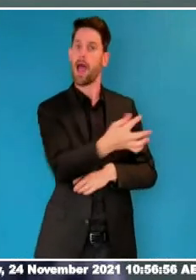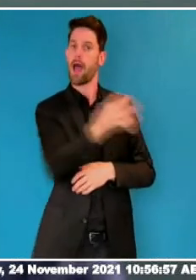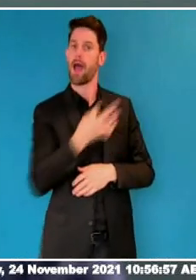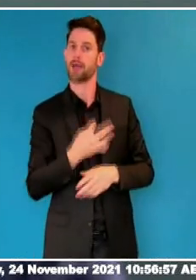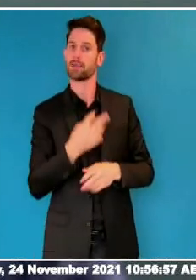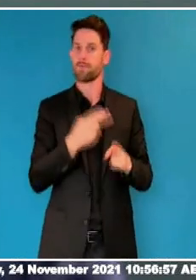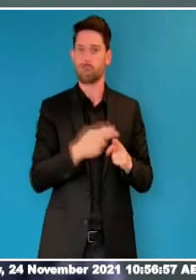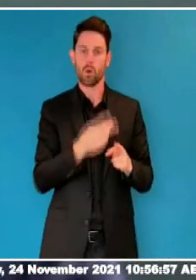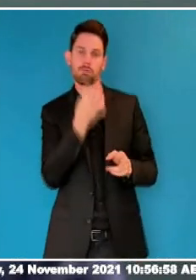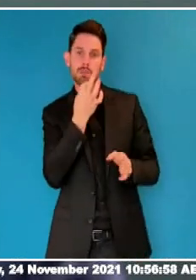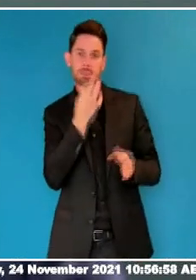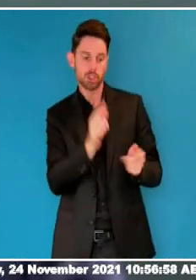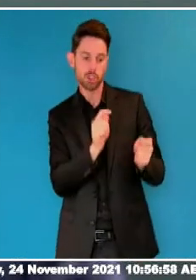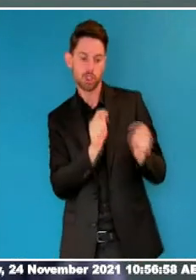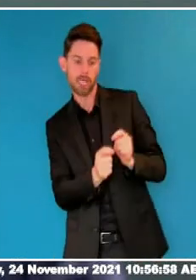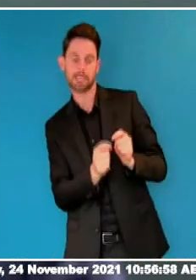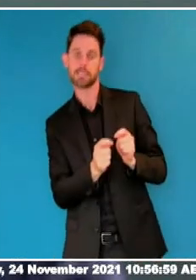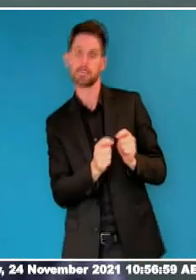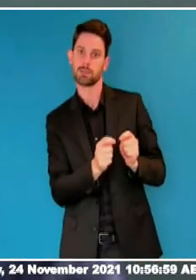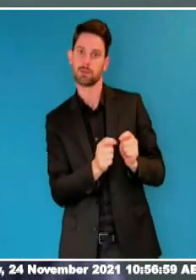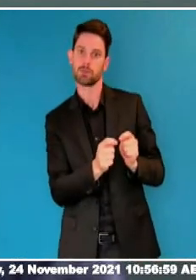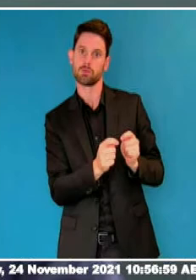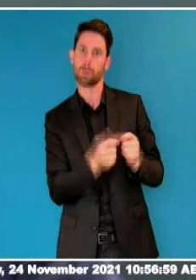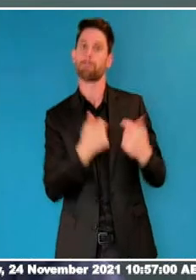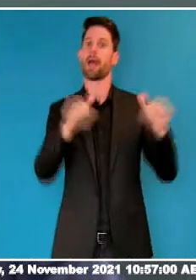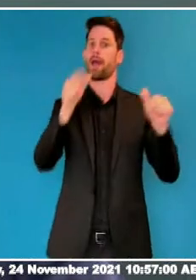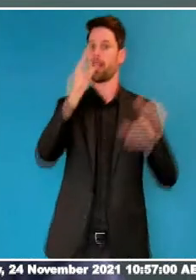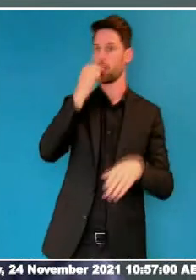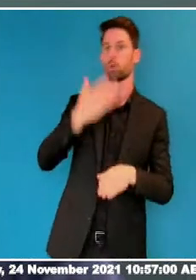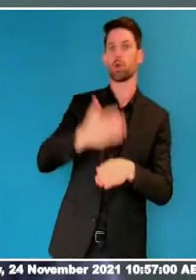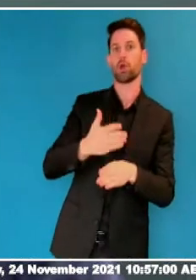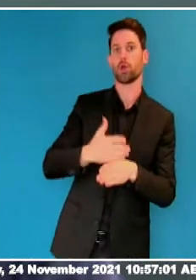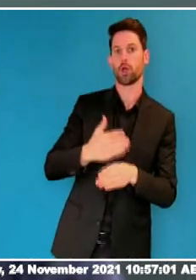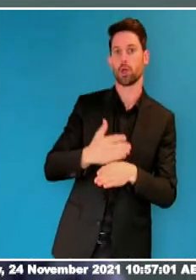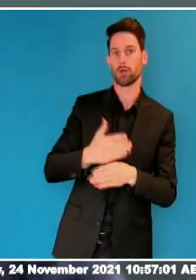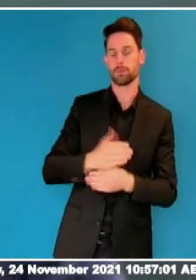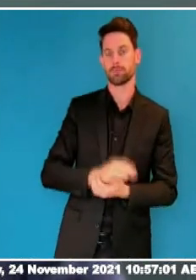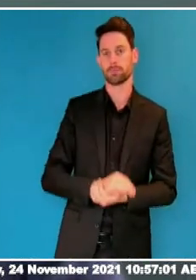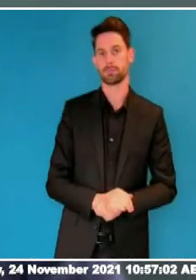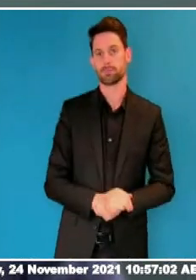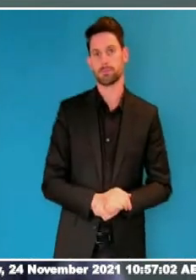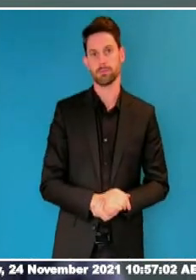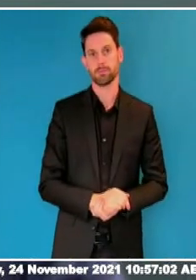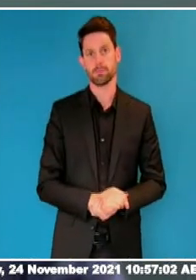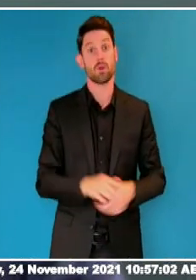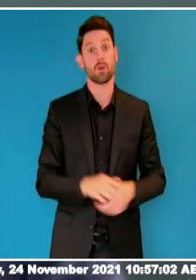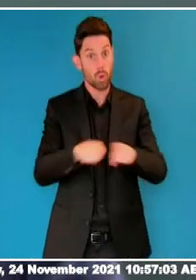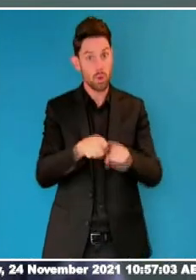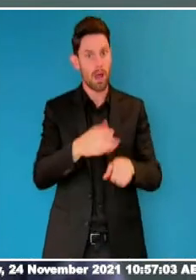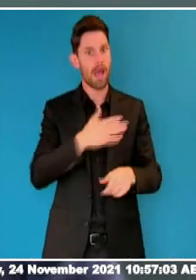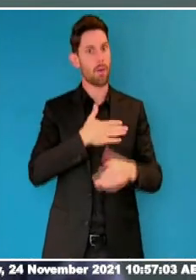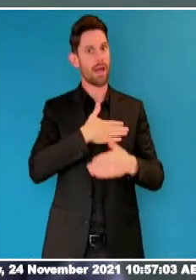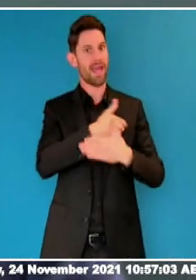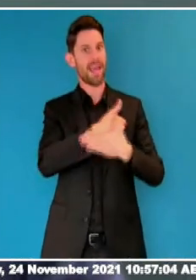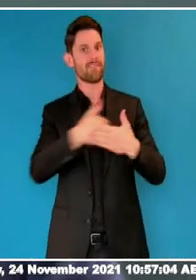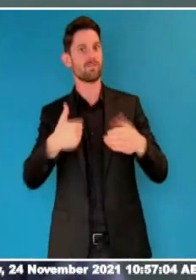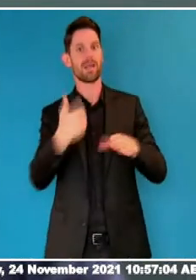their workplace experience and we know that through our annual engagement survey process